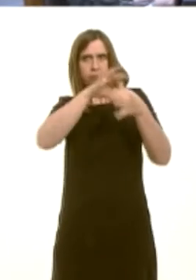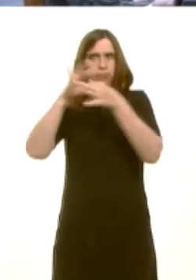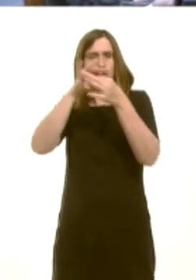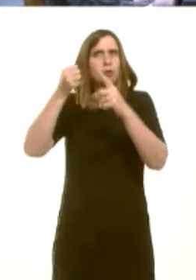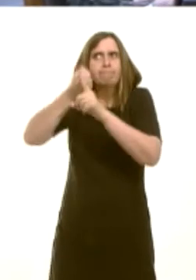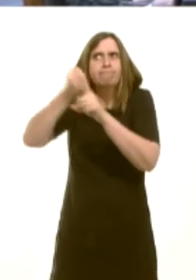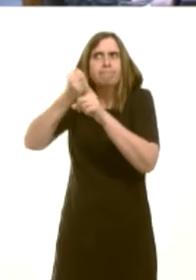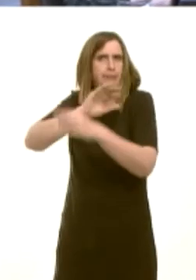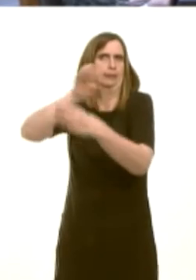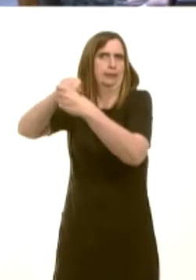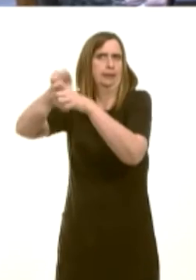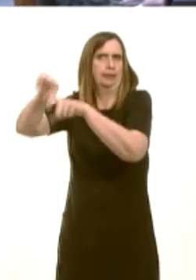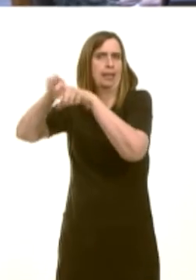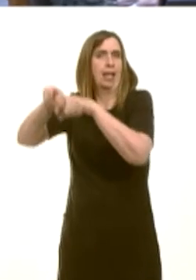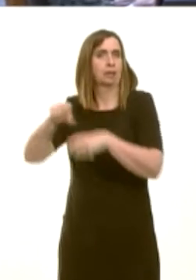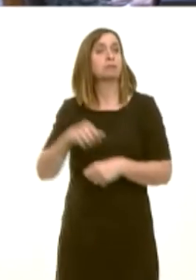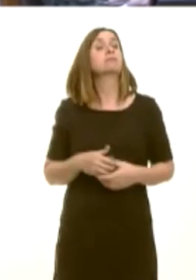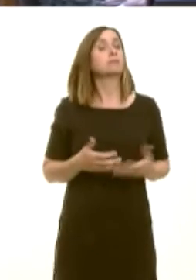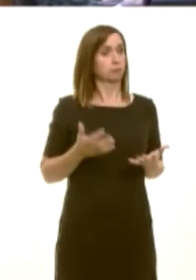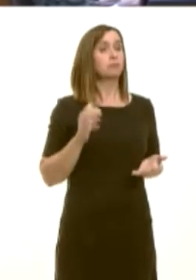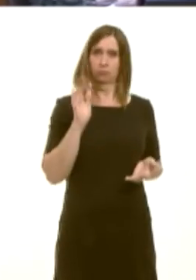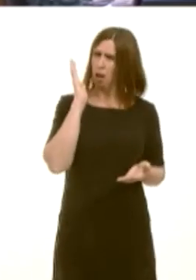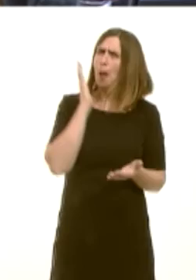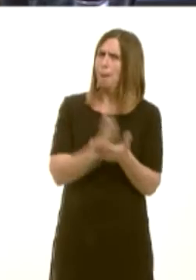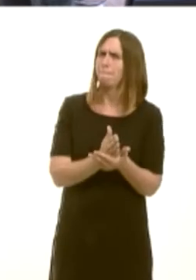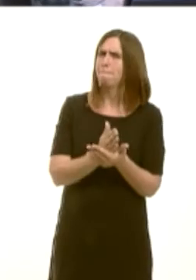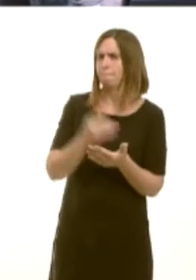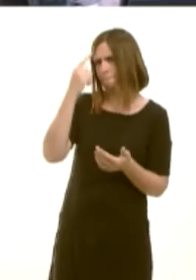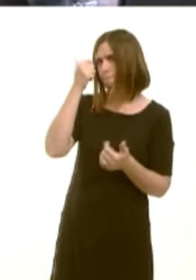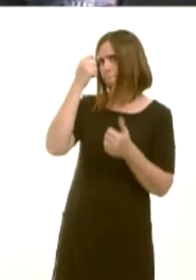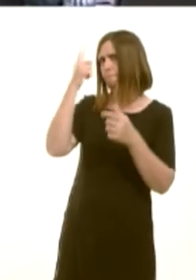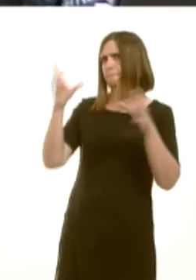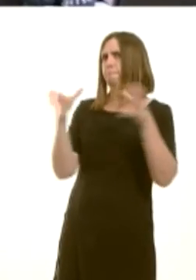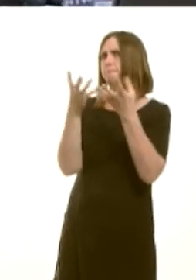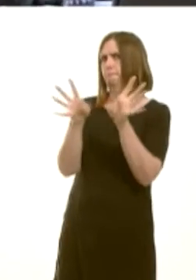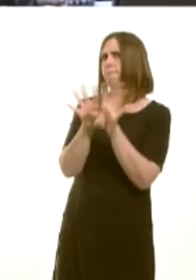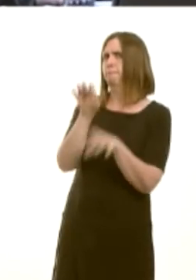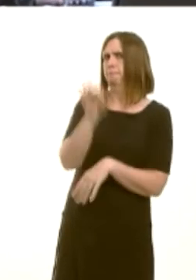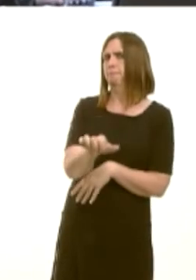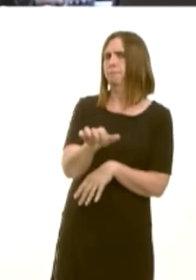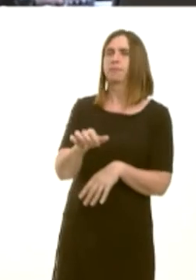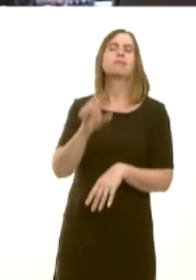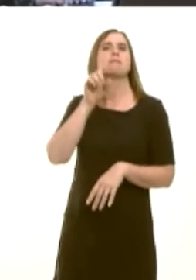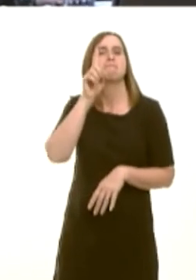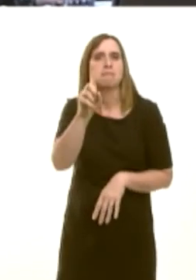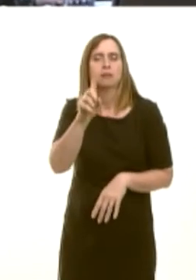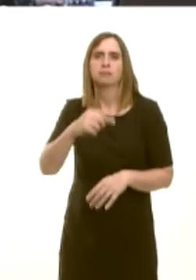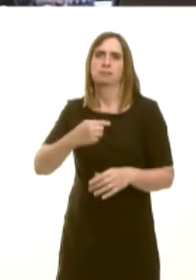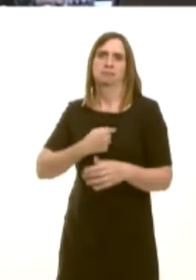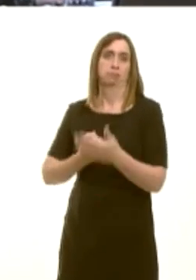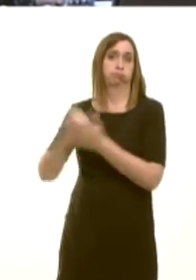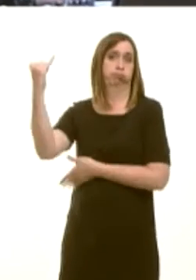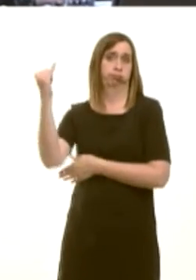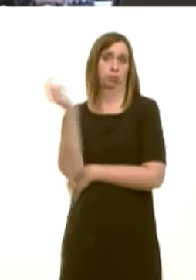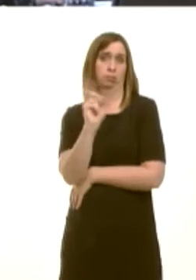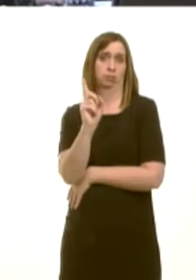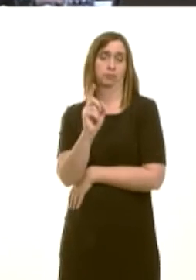What we must avoid, of course, is any scheme where a referendum on membership of the European